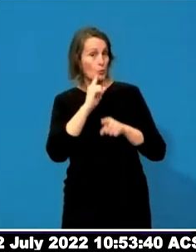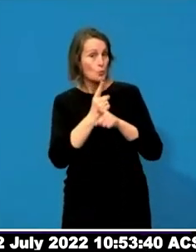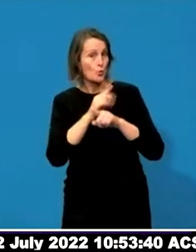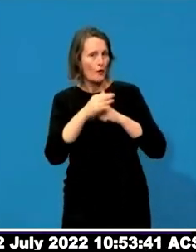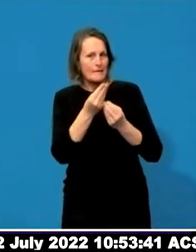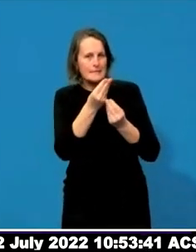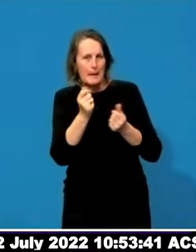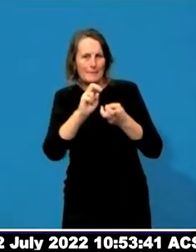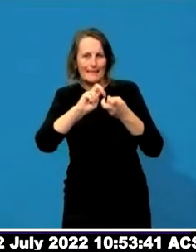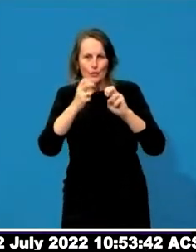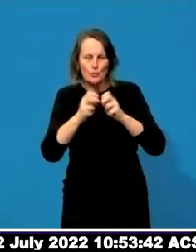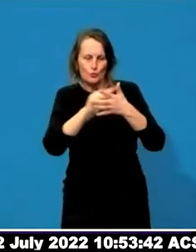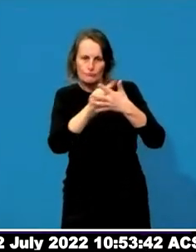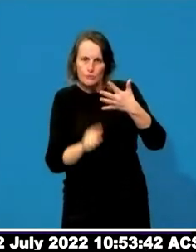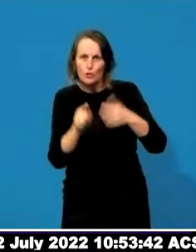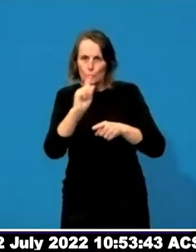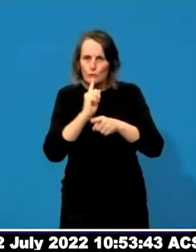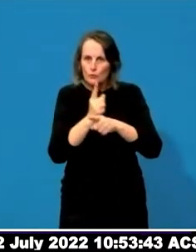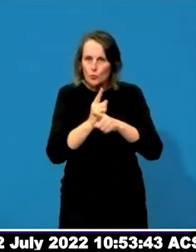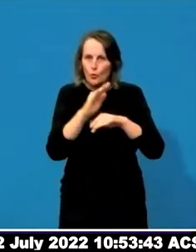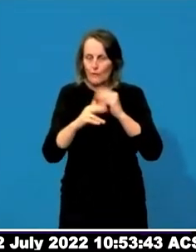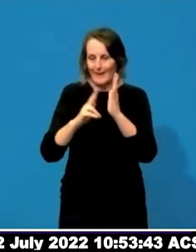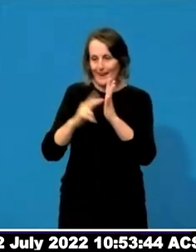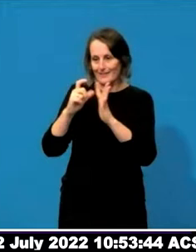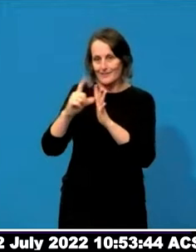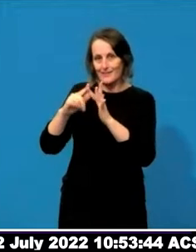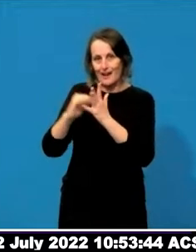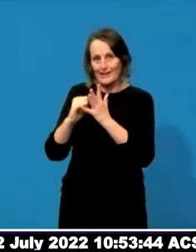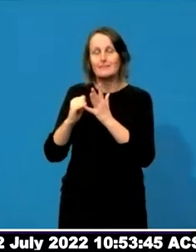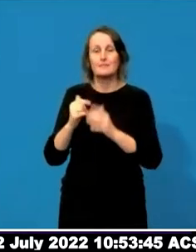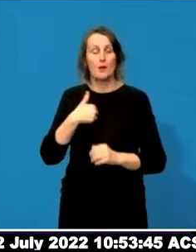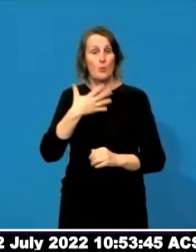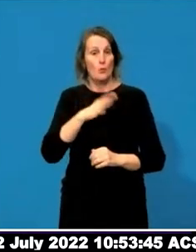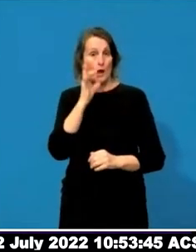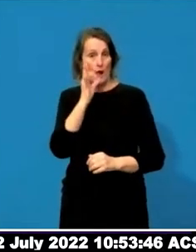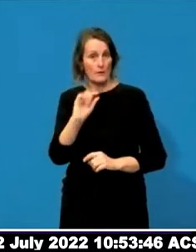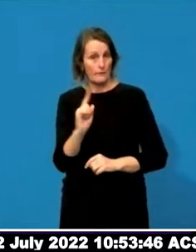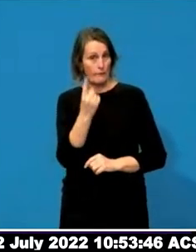that you've identified in relation to the NDIS. Can I commence by asking, do you understand what the concept